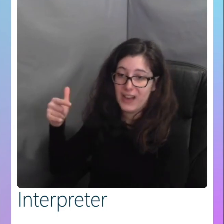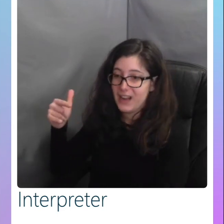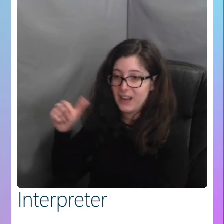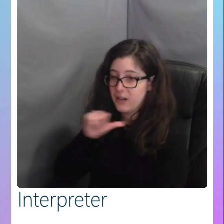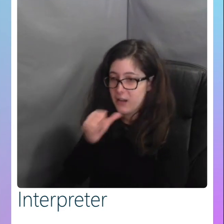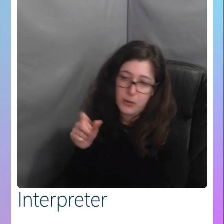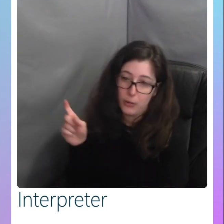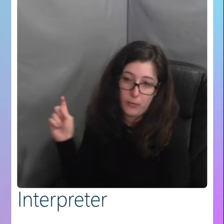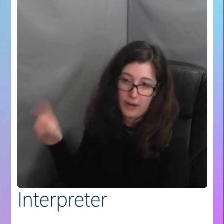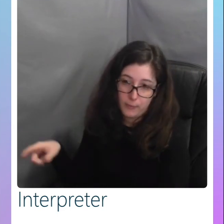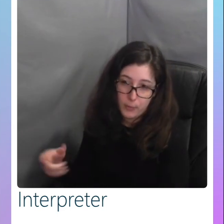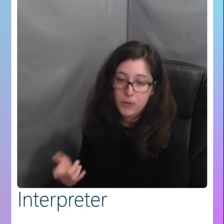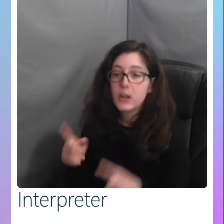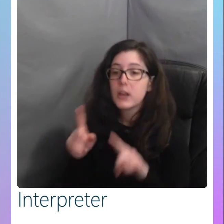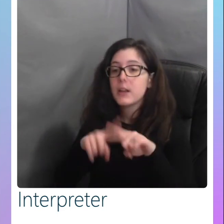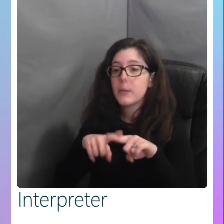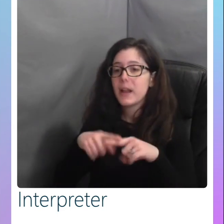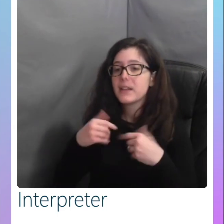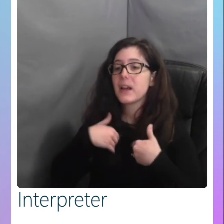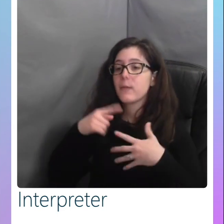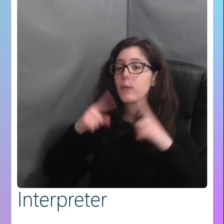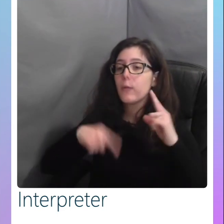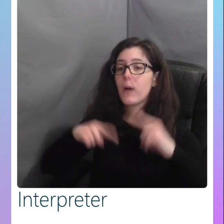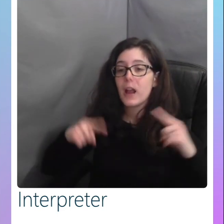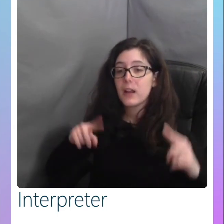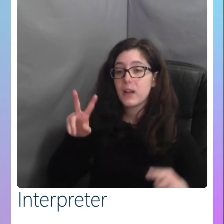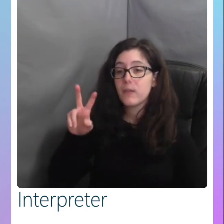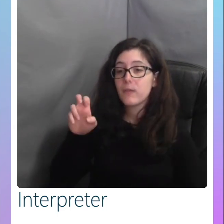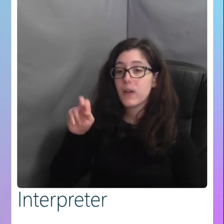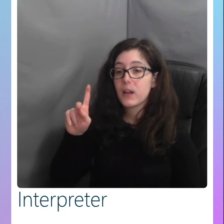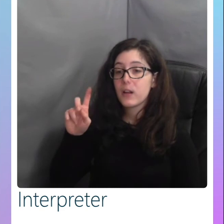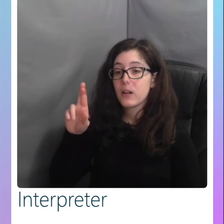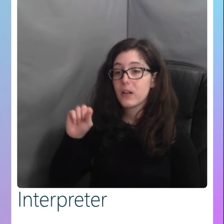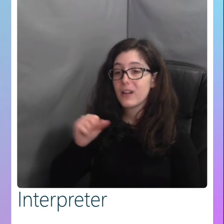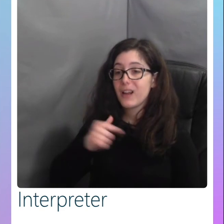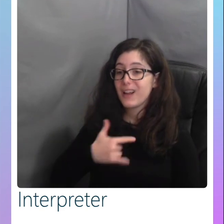So it really depends, there are a variety of vendors, I try not to make recommendations because the minute